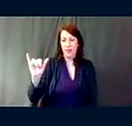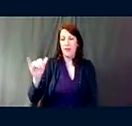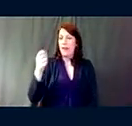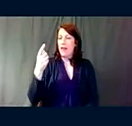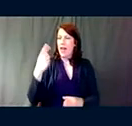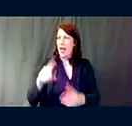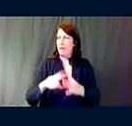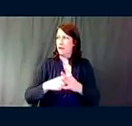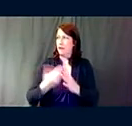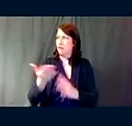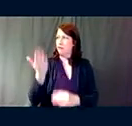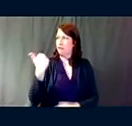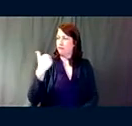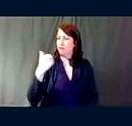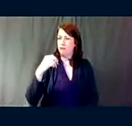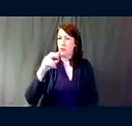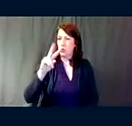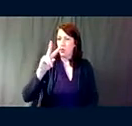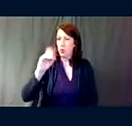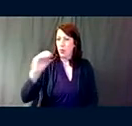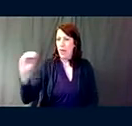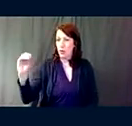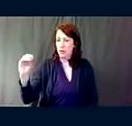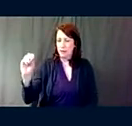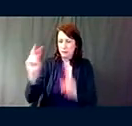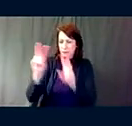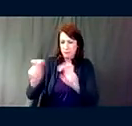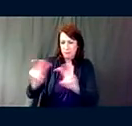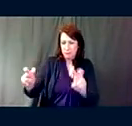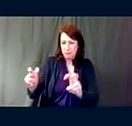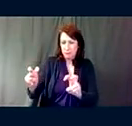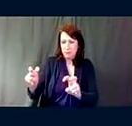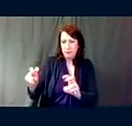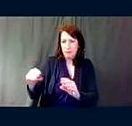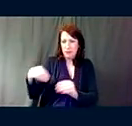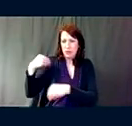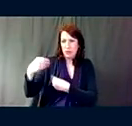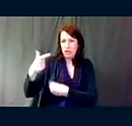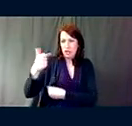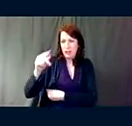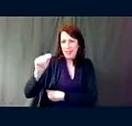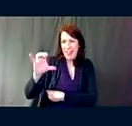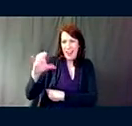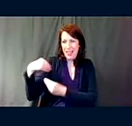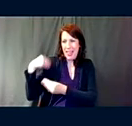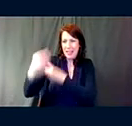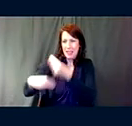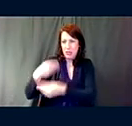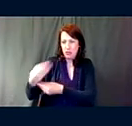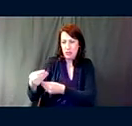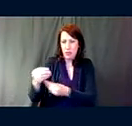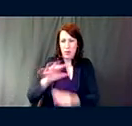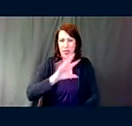AND WE'VE STARTED DOING THIS BACK IN EARLY 2000, LOOKING AT GENETIC ANCESTRY IN AFRICAN AMERICANS ACROSS THE UNITED